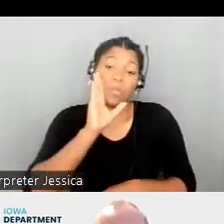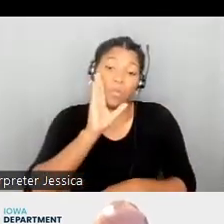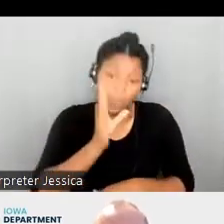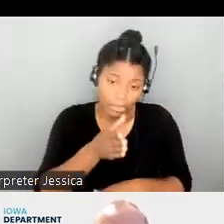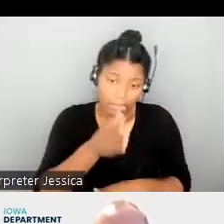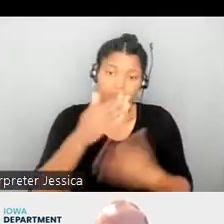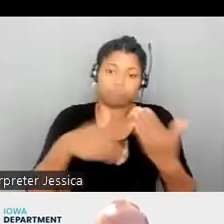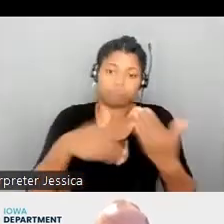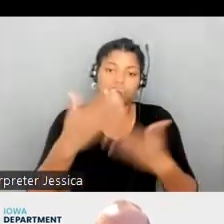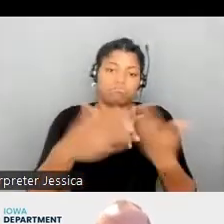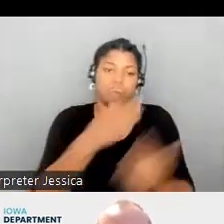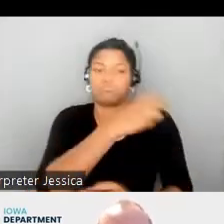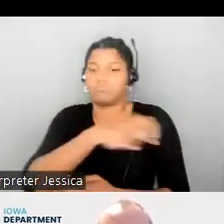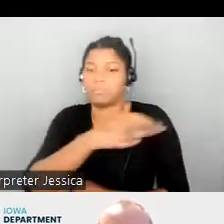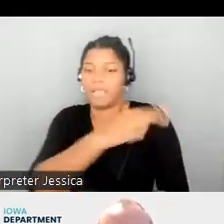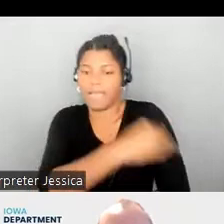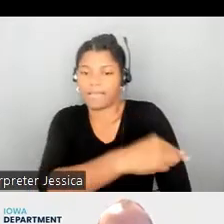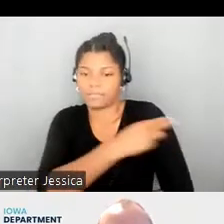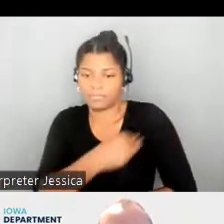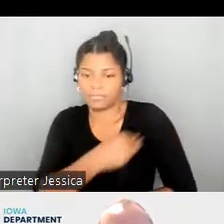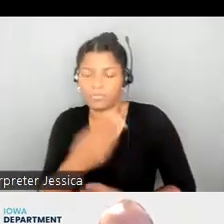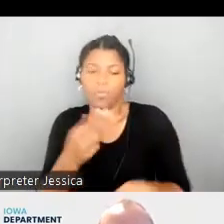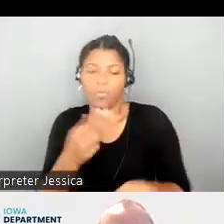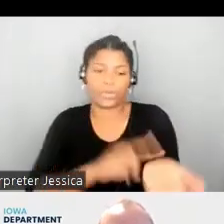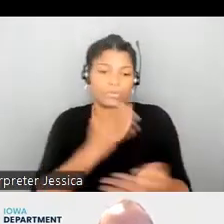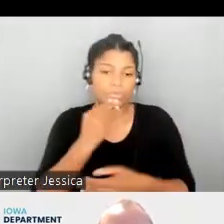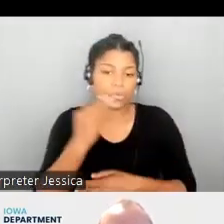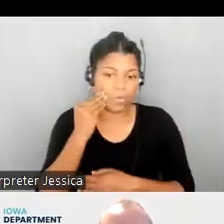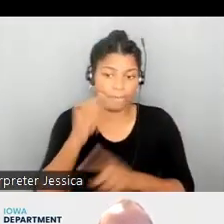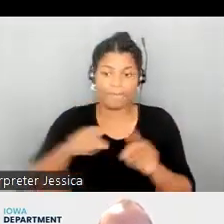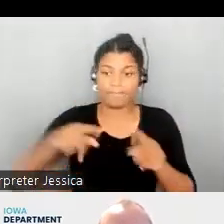facility but haven't had the inpatient stay yet.